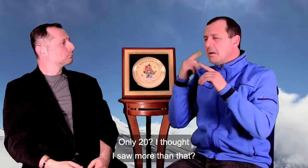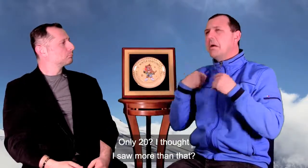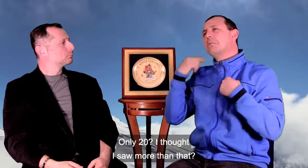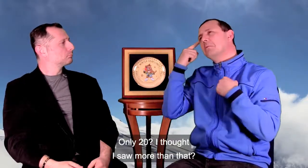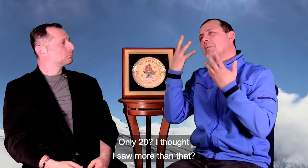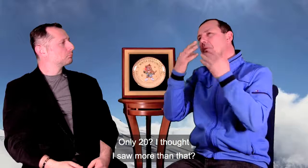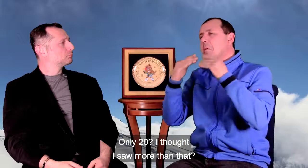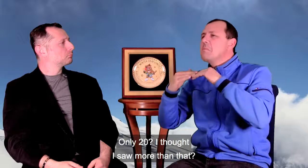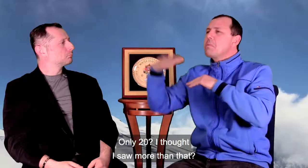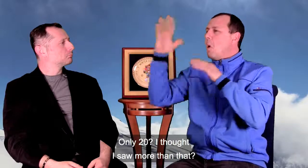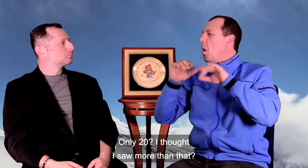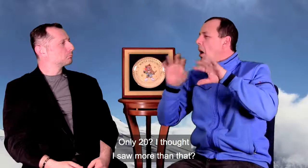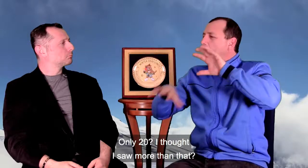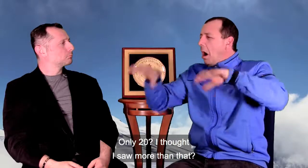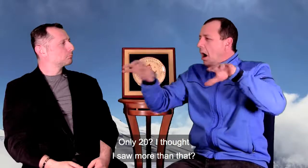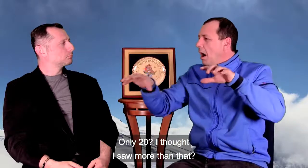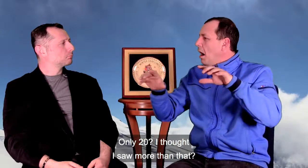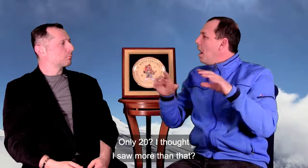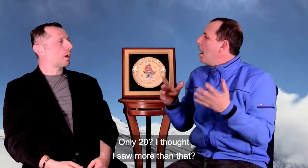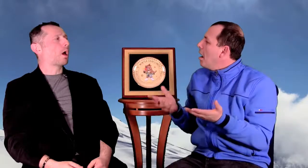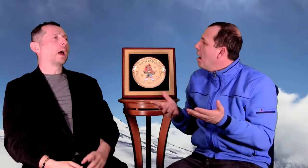Only 20? I thought I saw more than that?